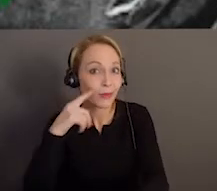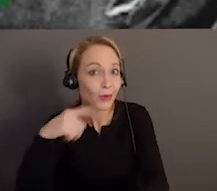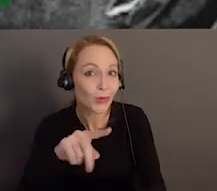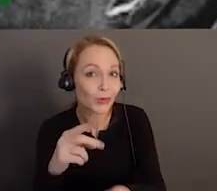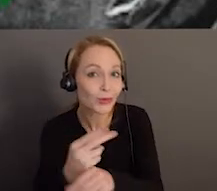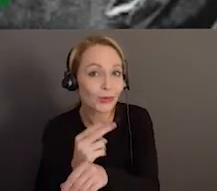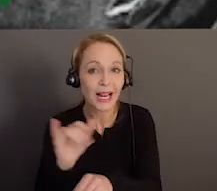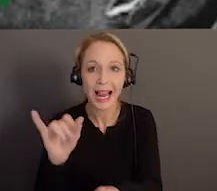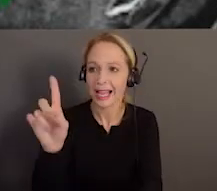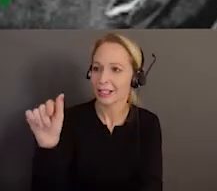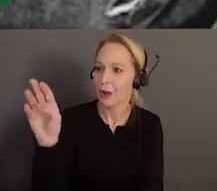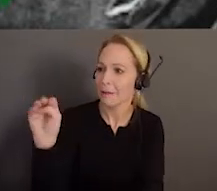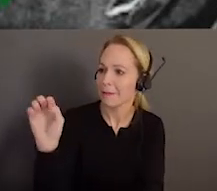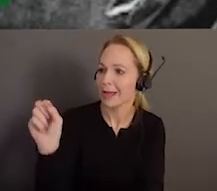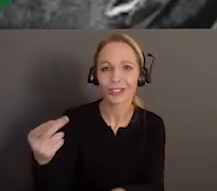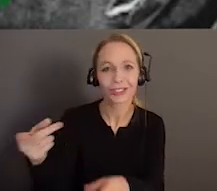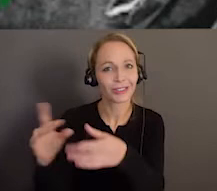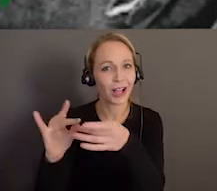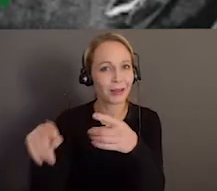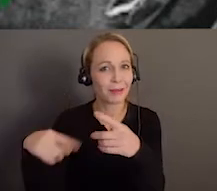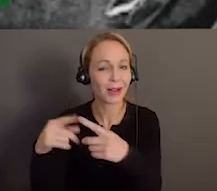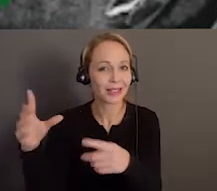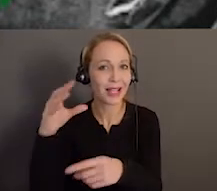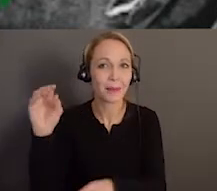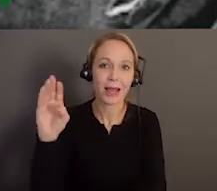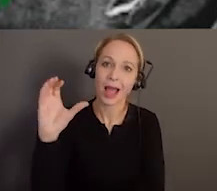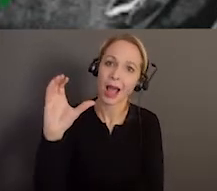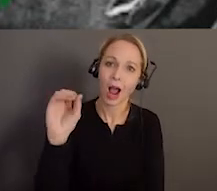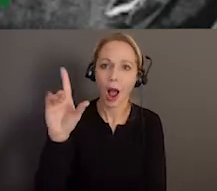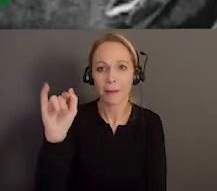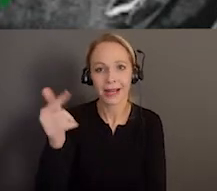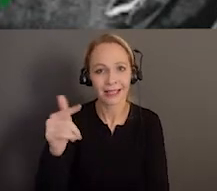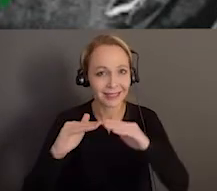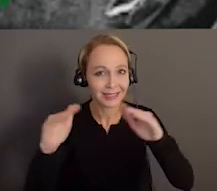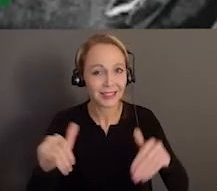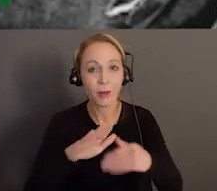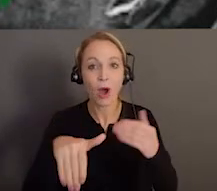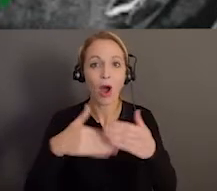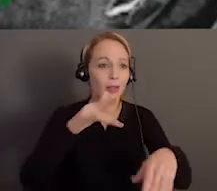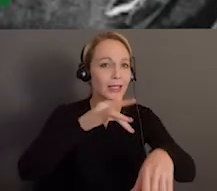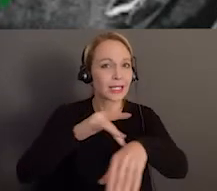TALKED ABOUT AND THESE TOUCH POINTS HAVE EVOLVED OVER